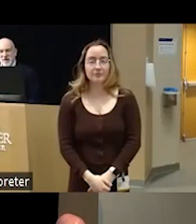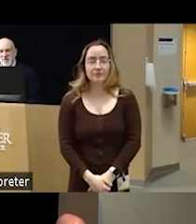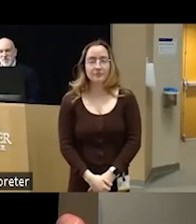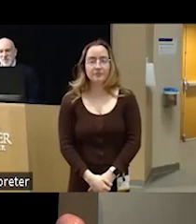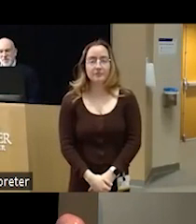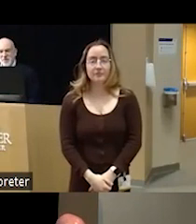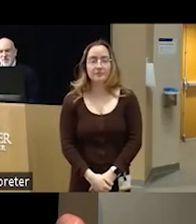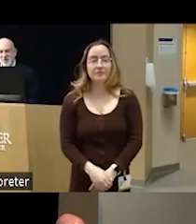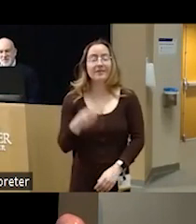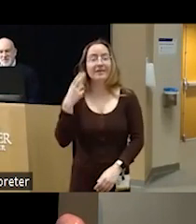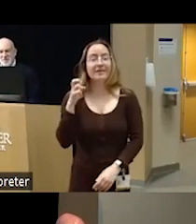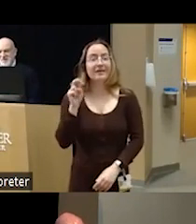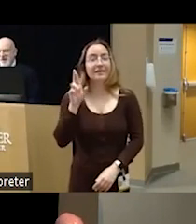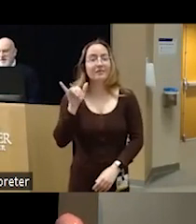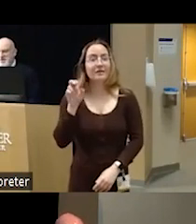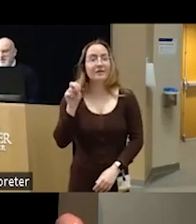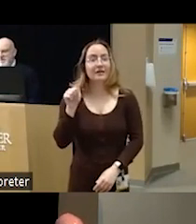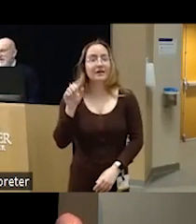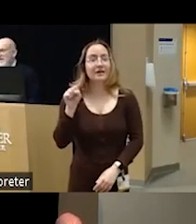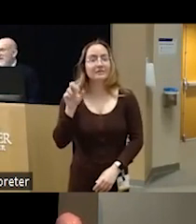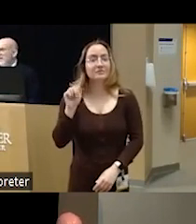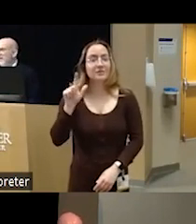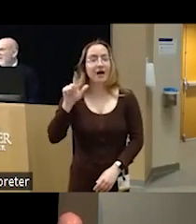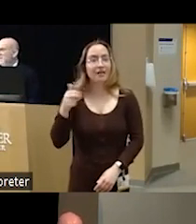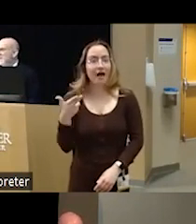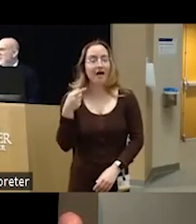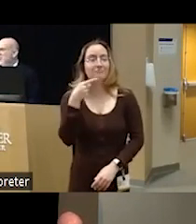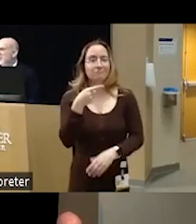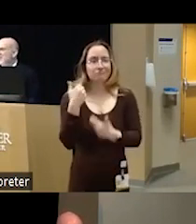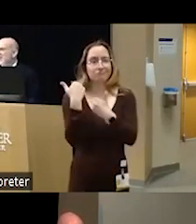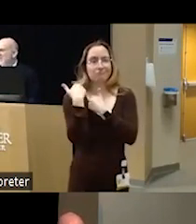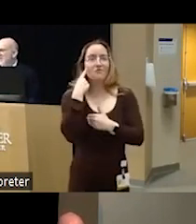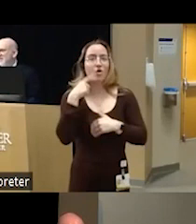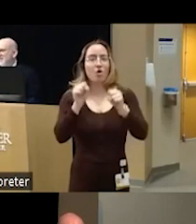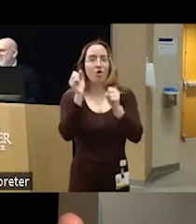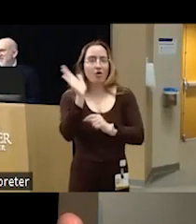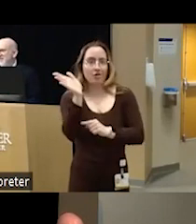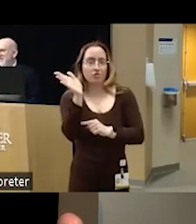Rolla who is responsible for this endowed lectureship normally comes to these but he can't